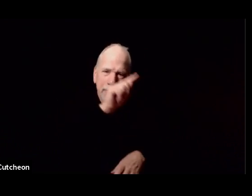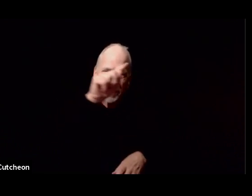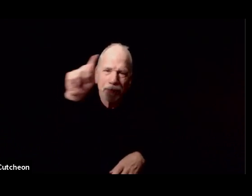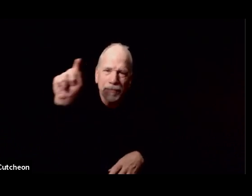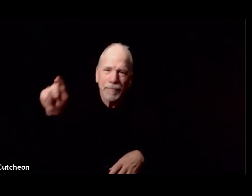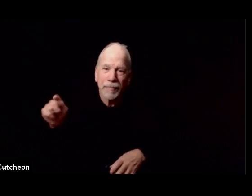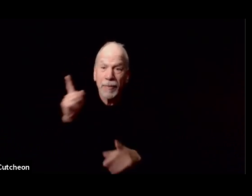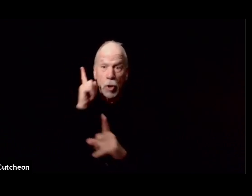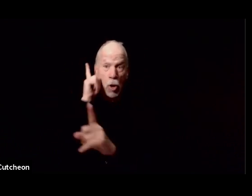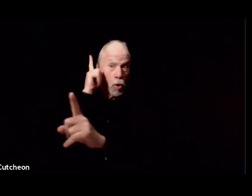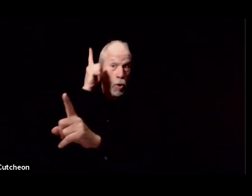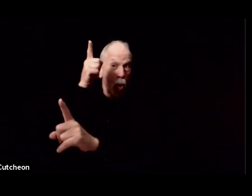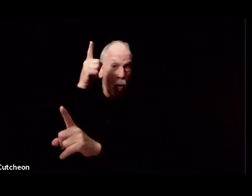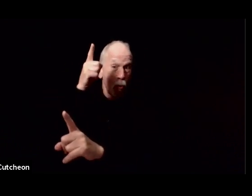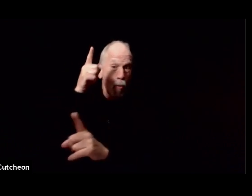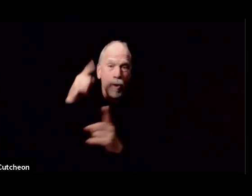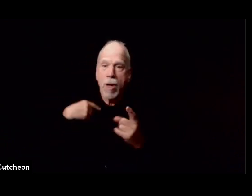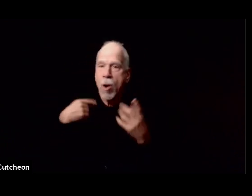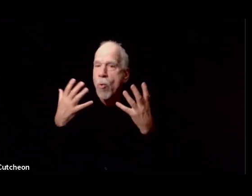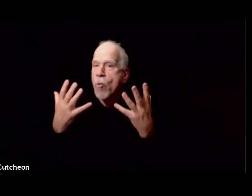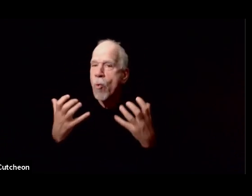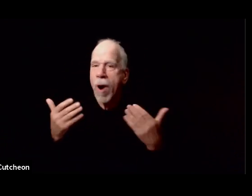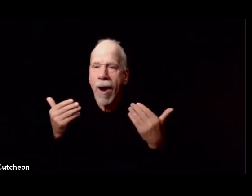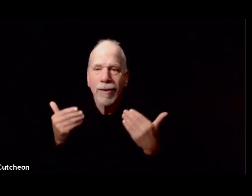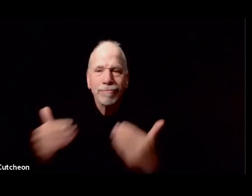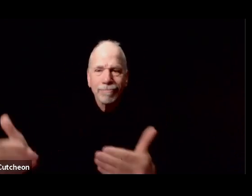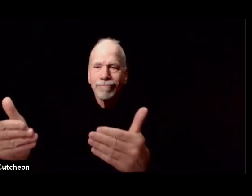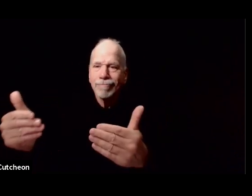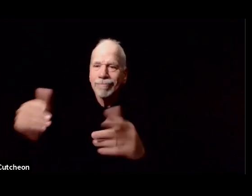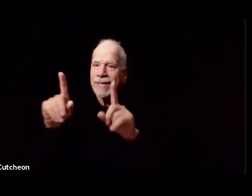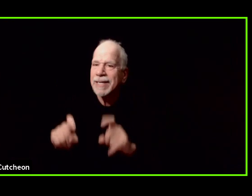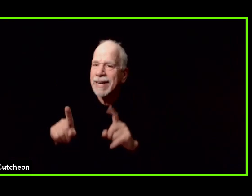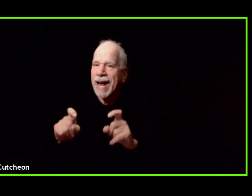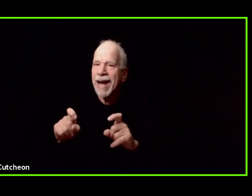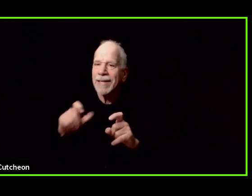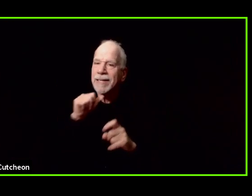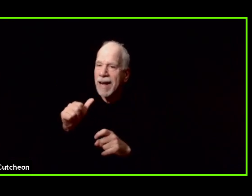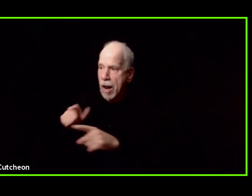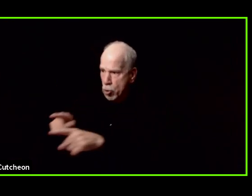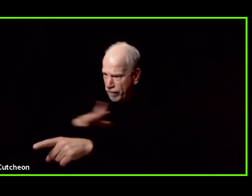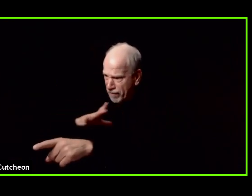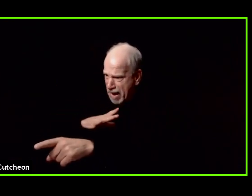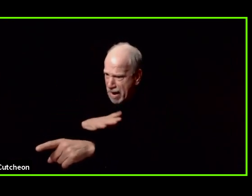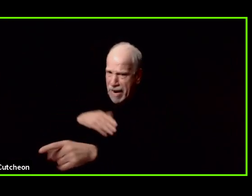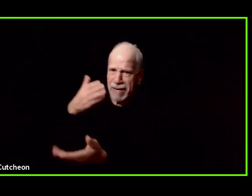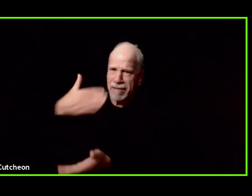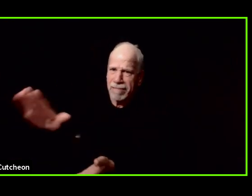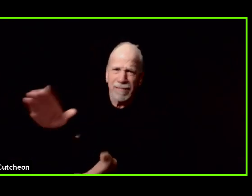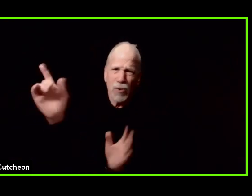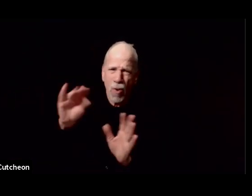they need to get tested, when the recommendations are absolutely that anyone who has symptoms